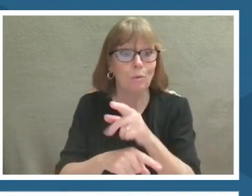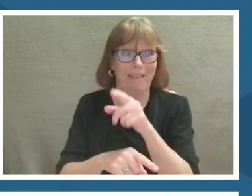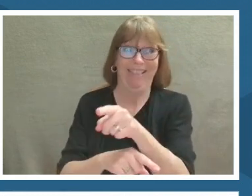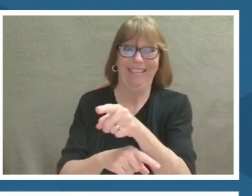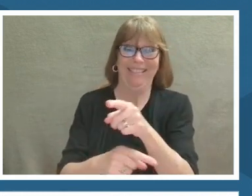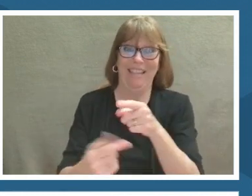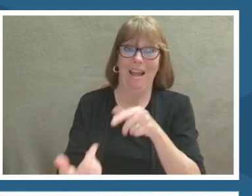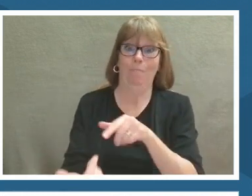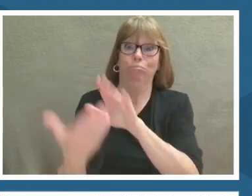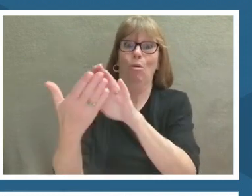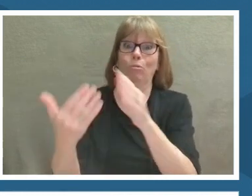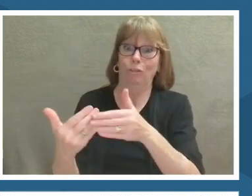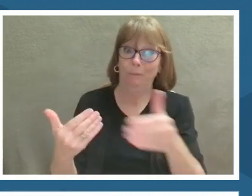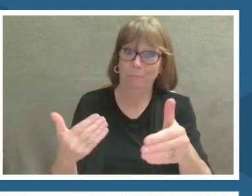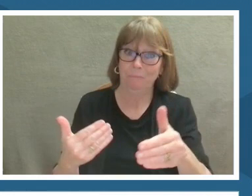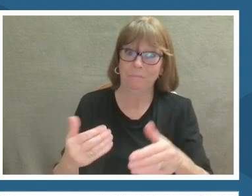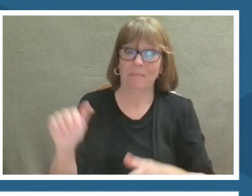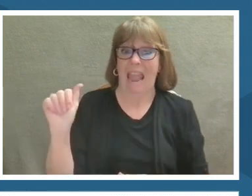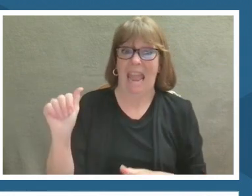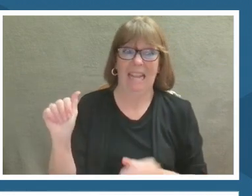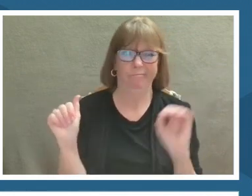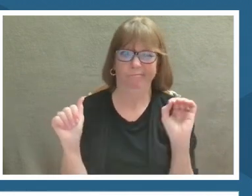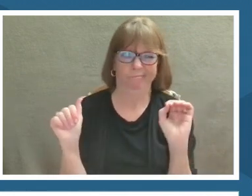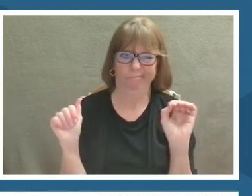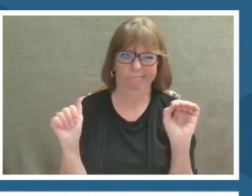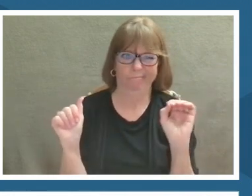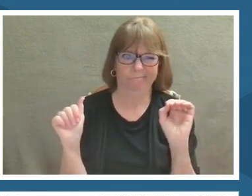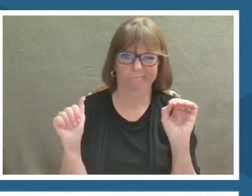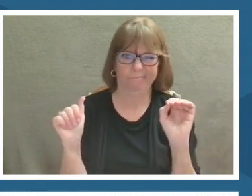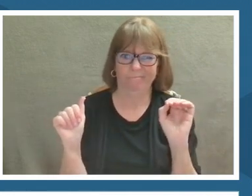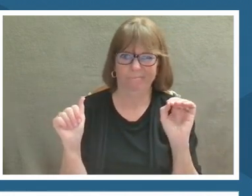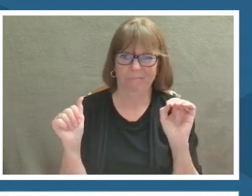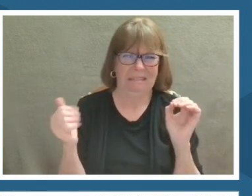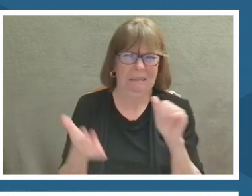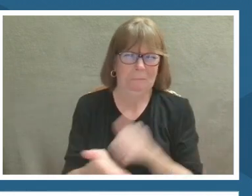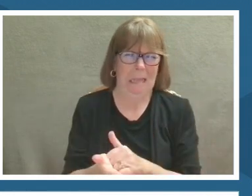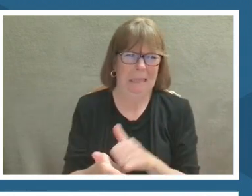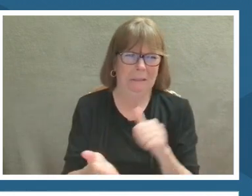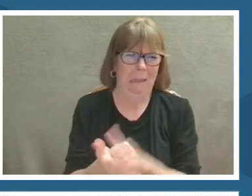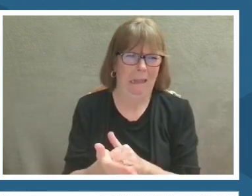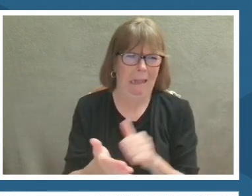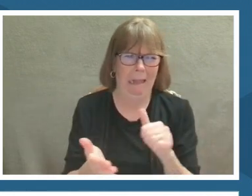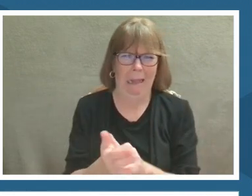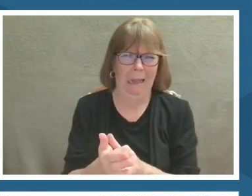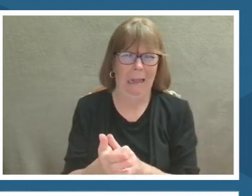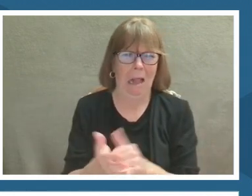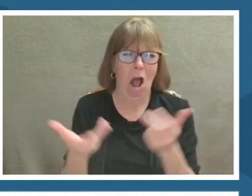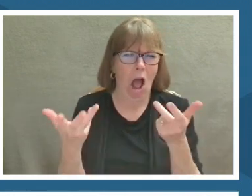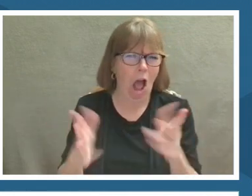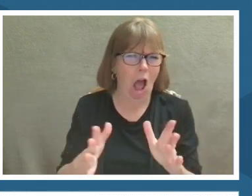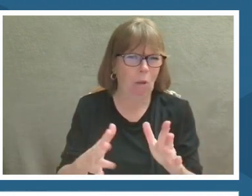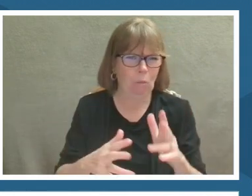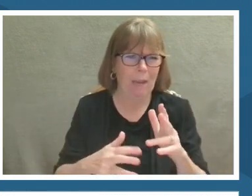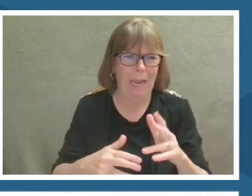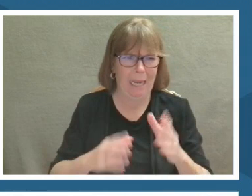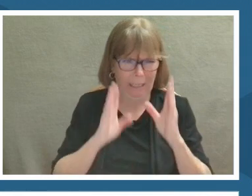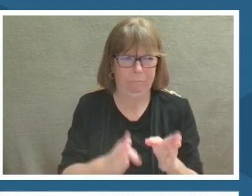a not at all i can't possibly do it my day is too